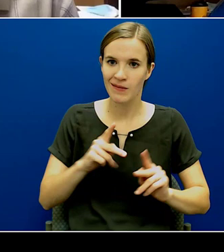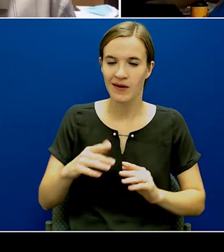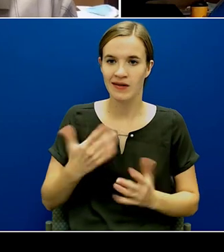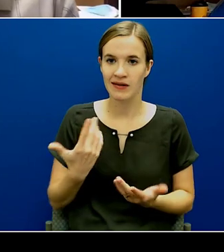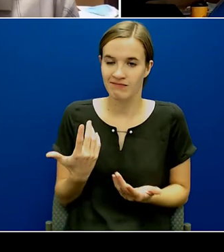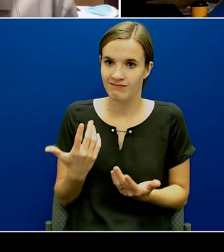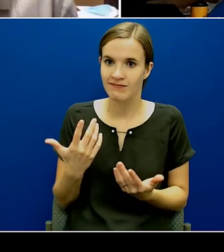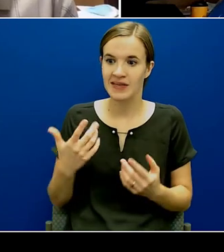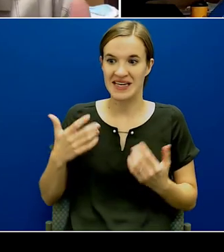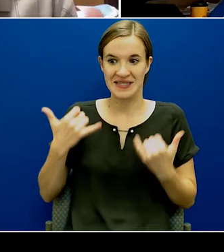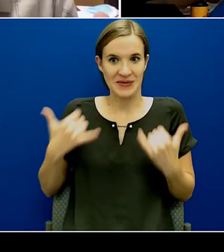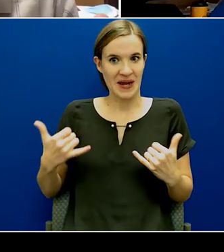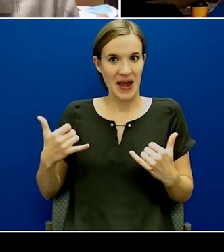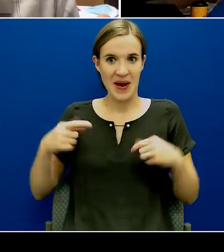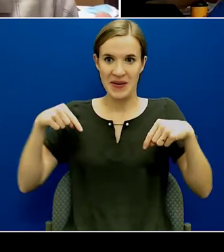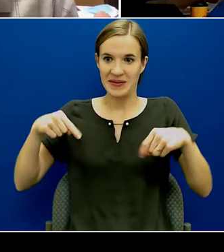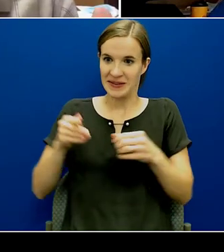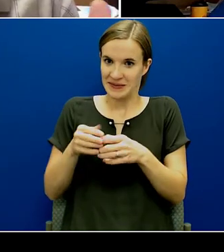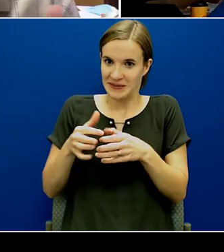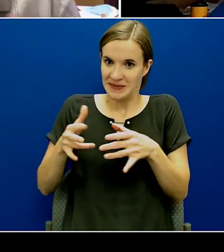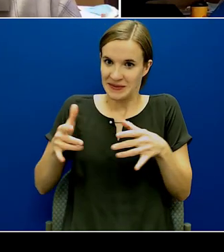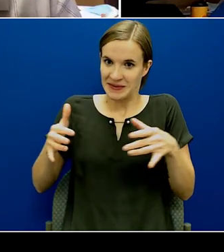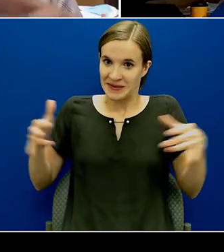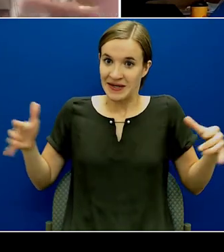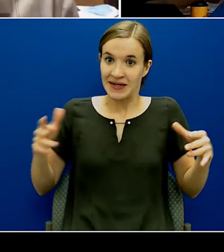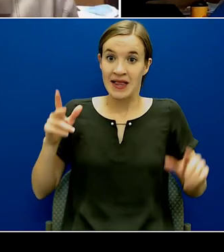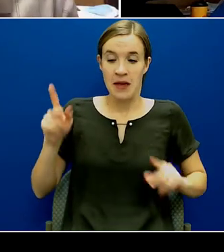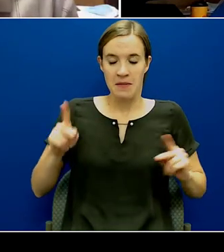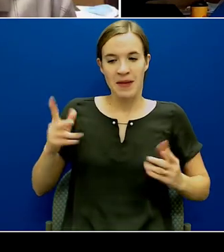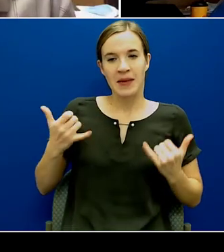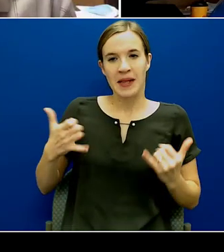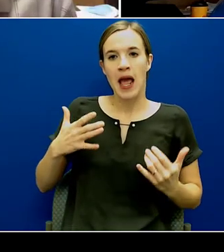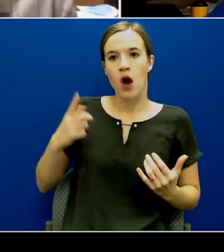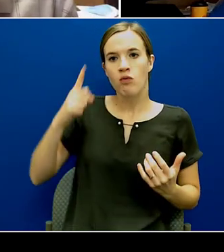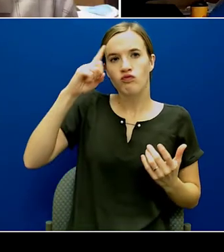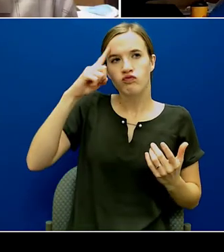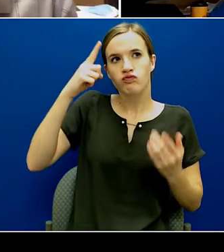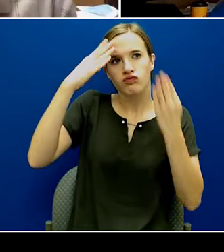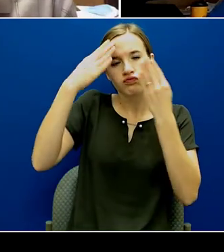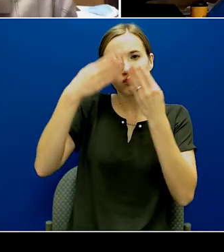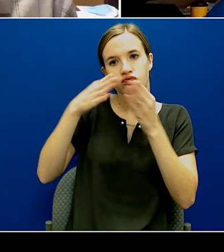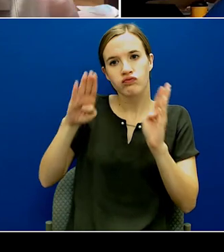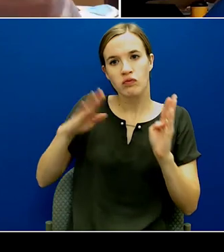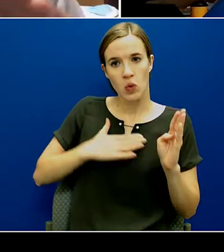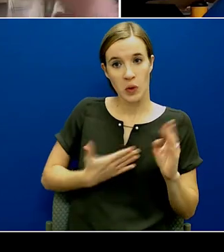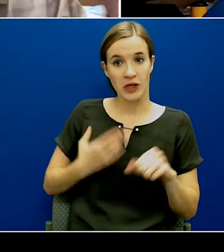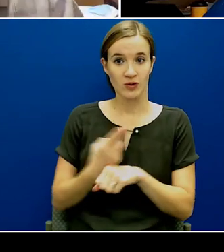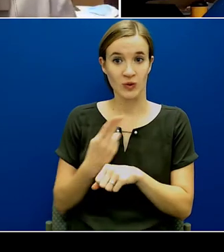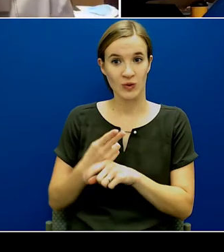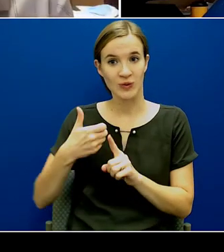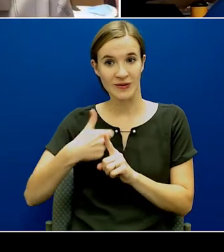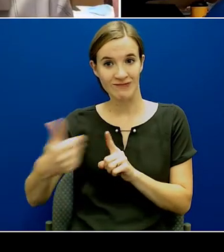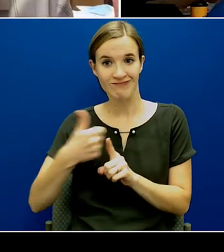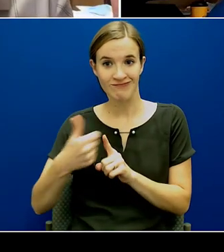you bring that up. And I really appreciate that, because one of the underpinnings of the Americans with Disabilities Act or the overarching principles, if you will, is